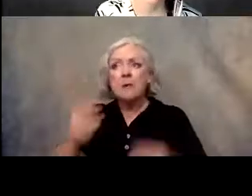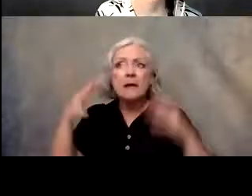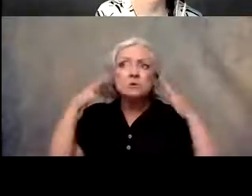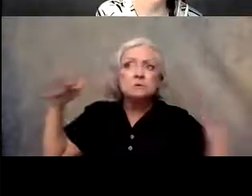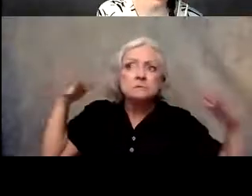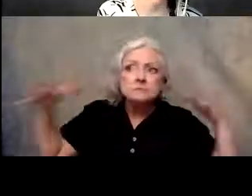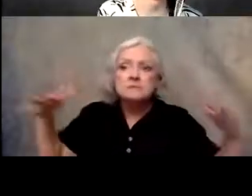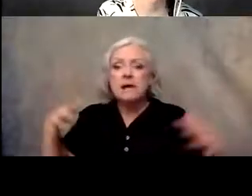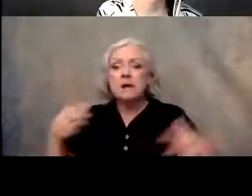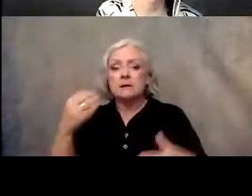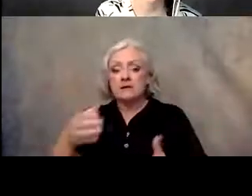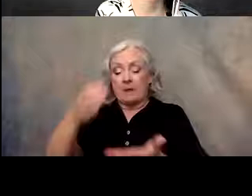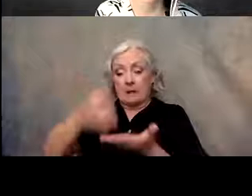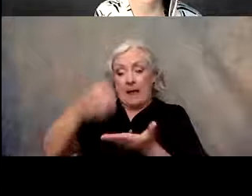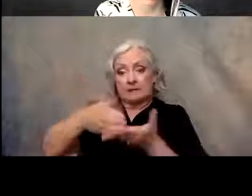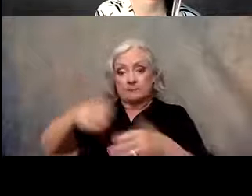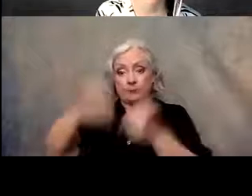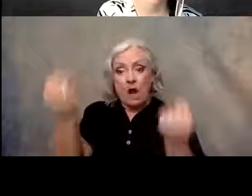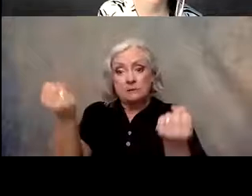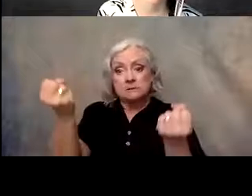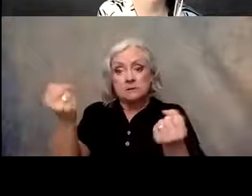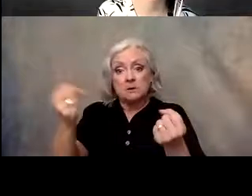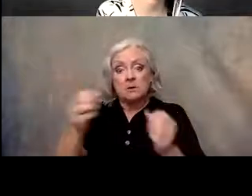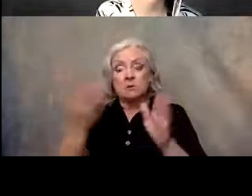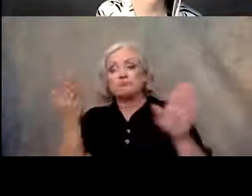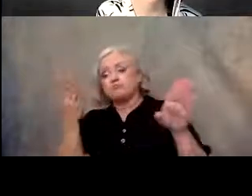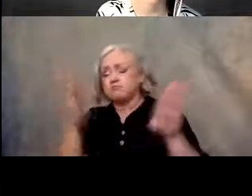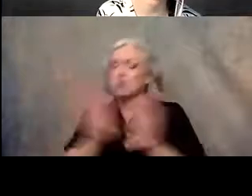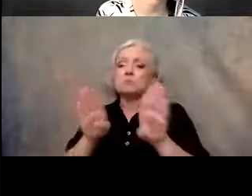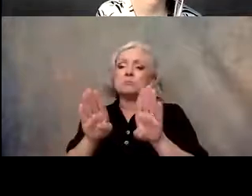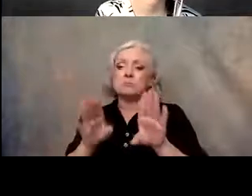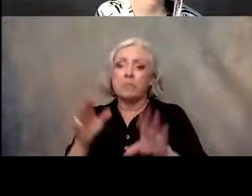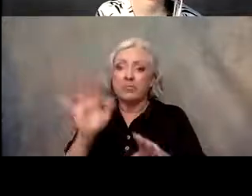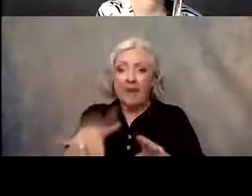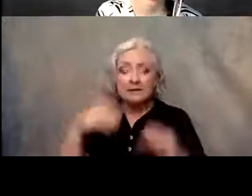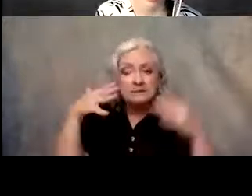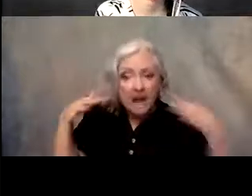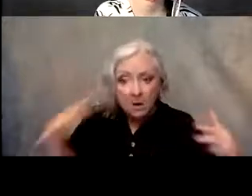If a glass shatters or a door slams, if these are relevant to the story, they would need to be captured.